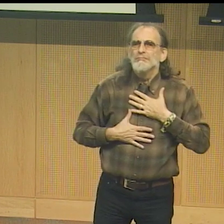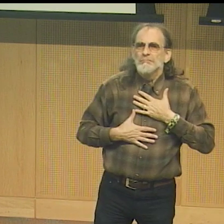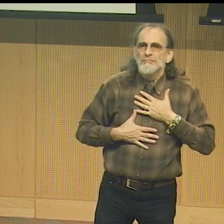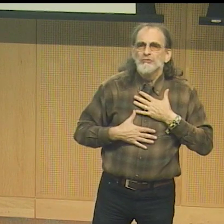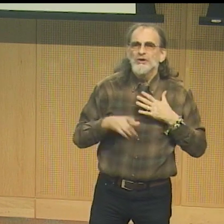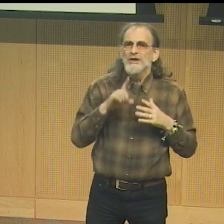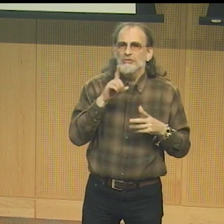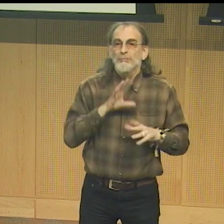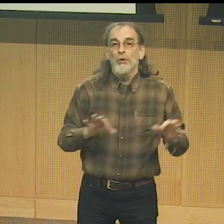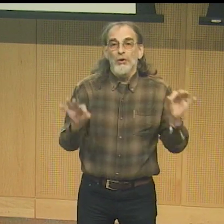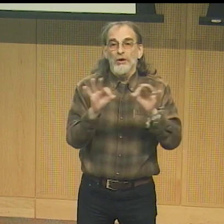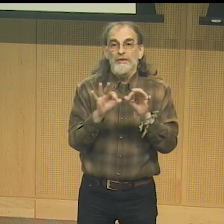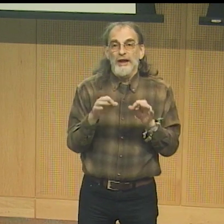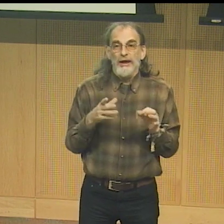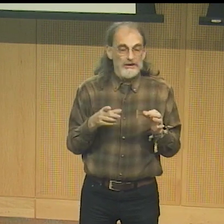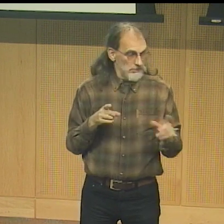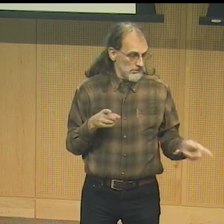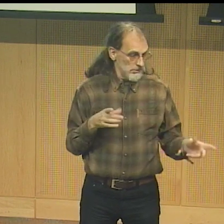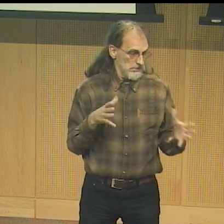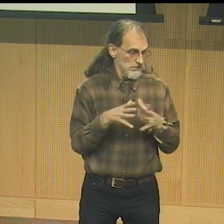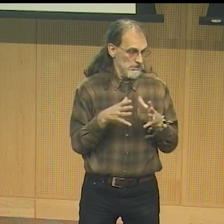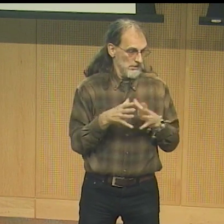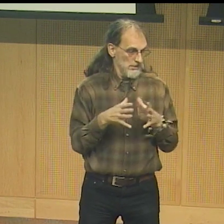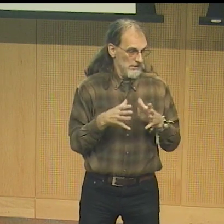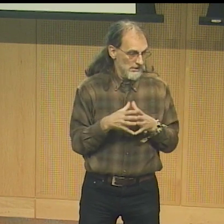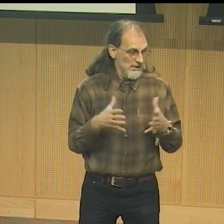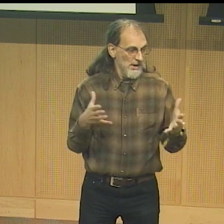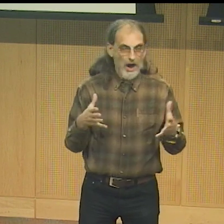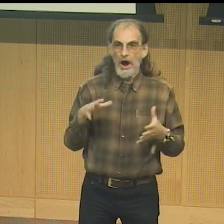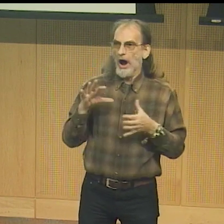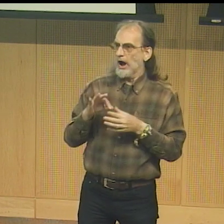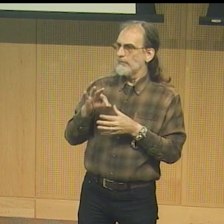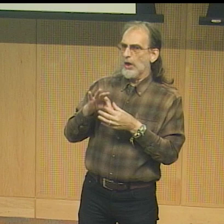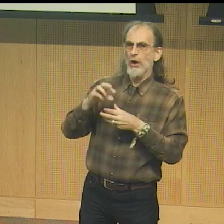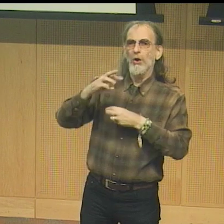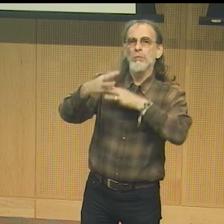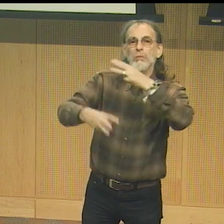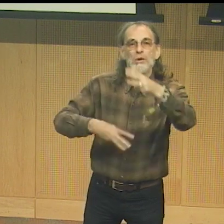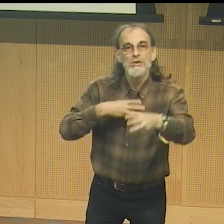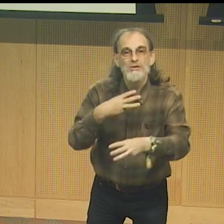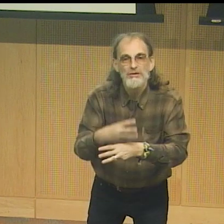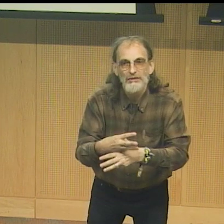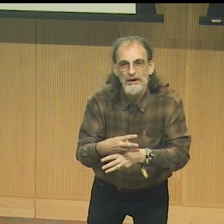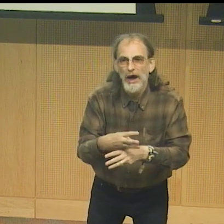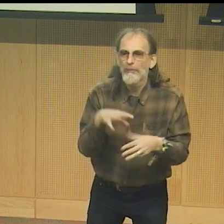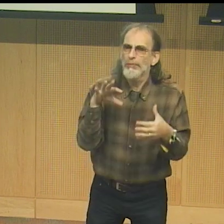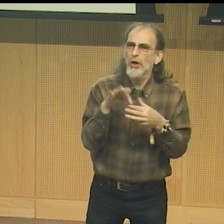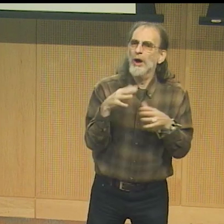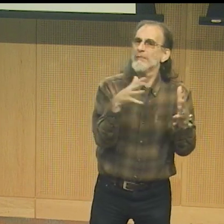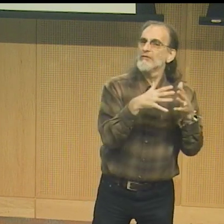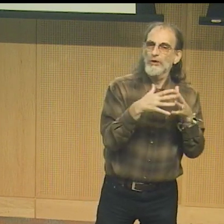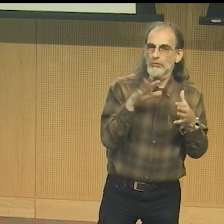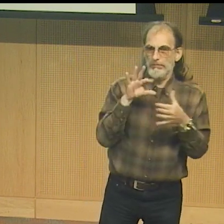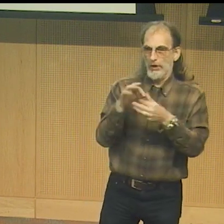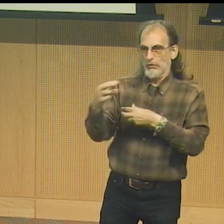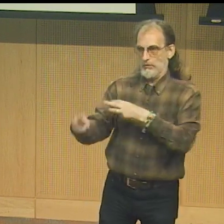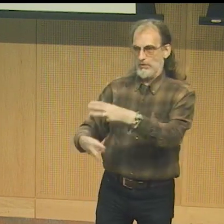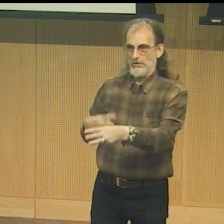This is an important experience that we need to begin to bring into our own lives because the Deaf world